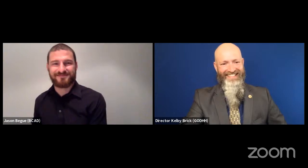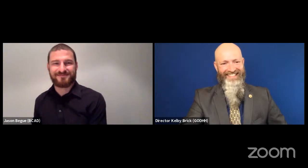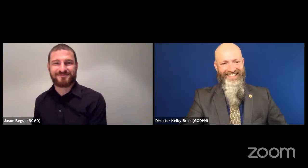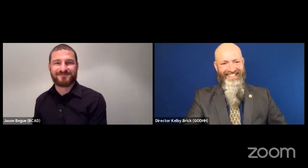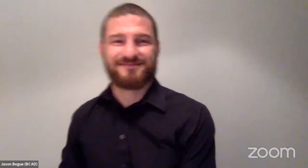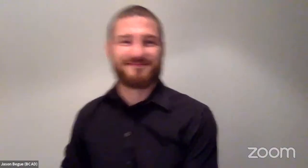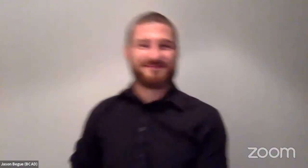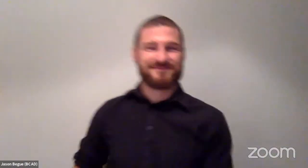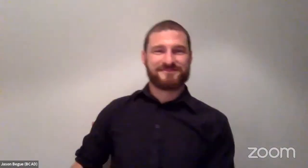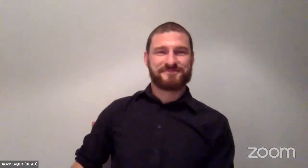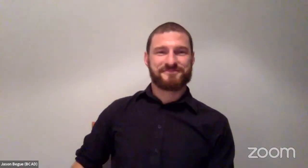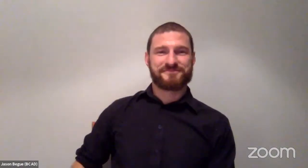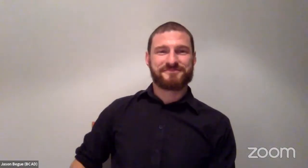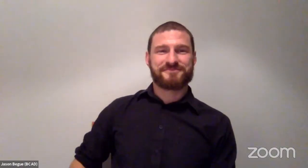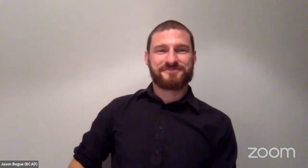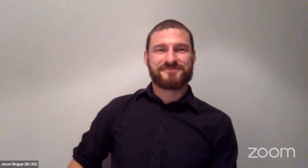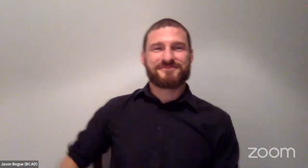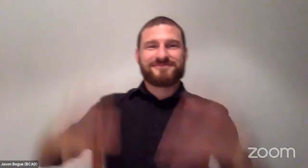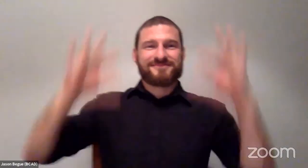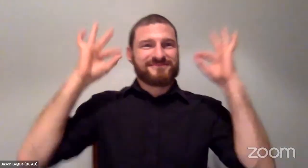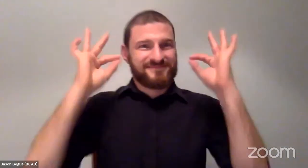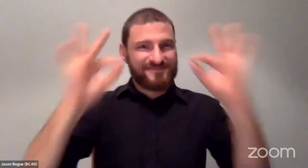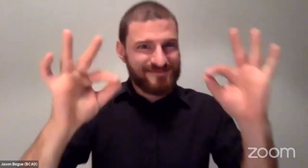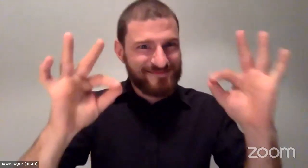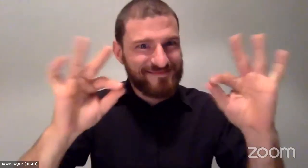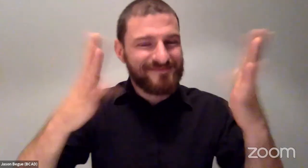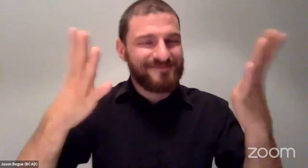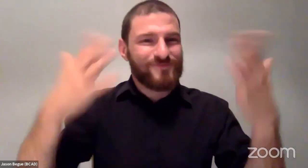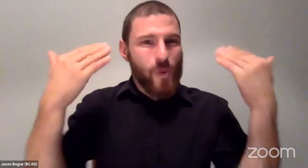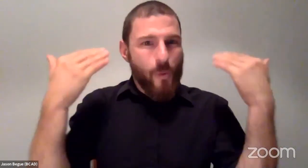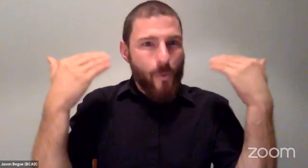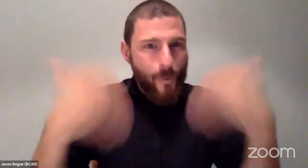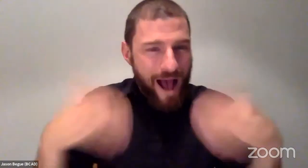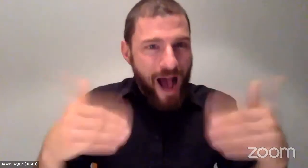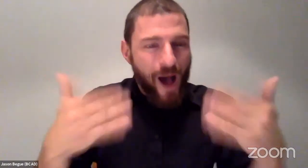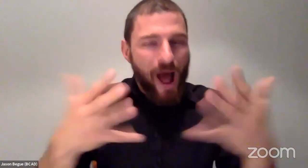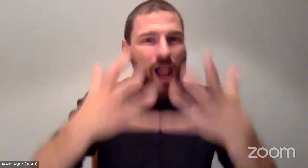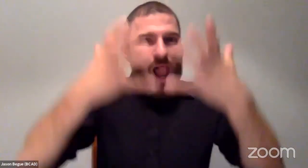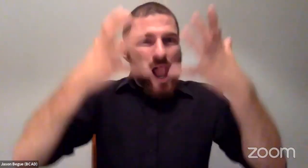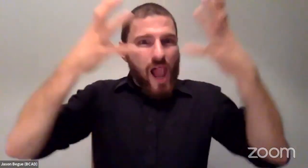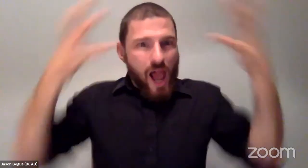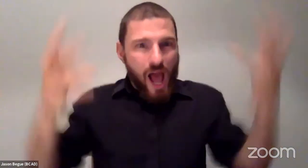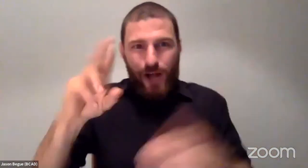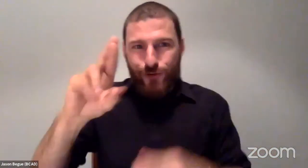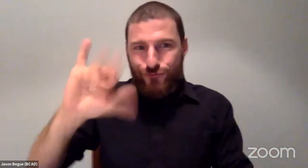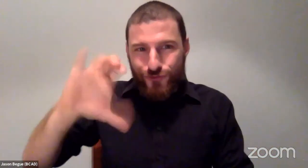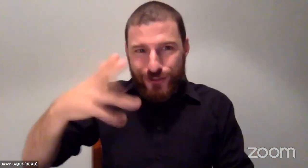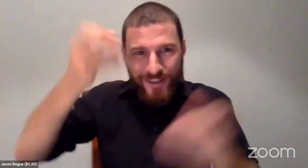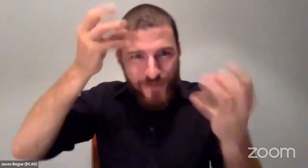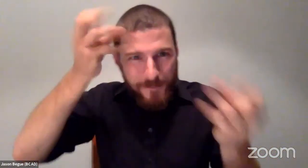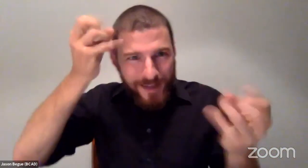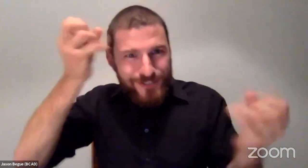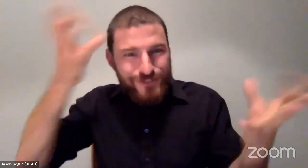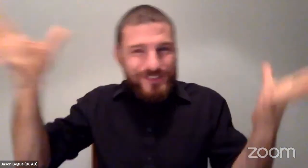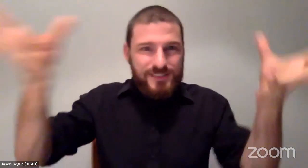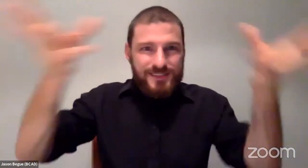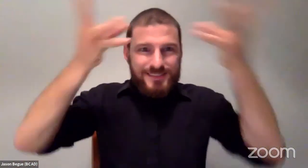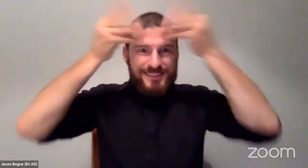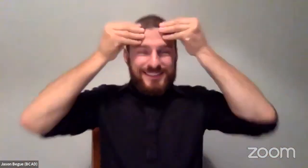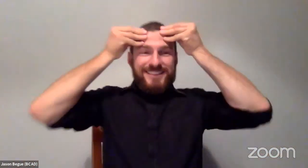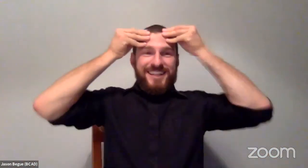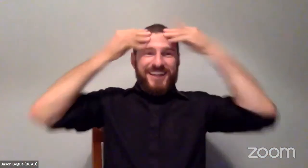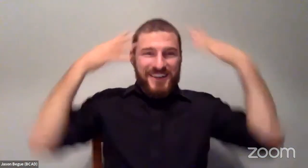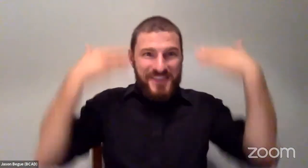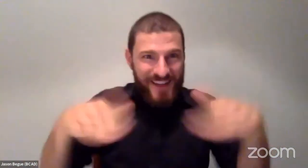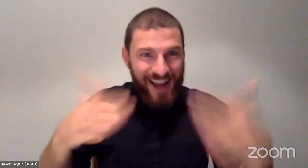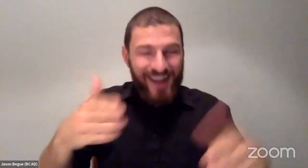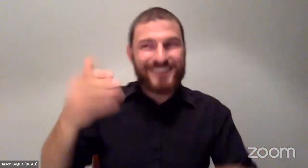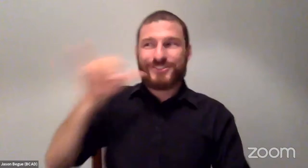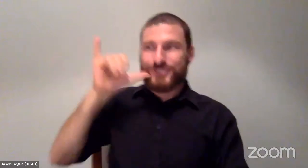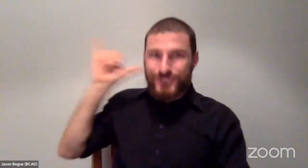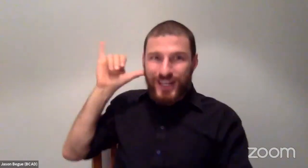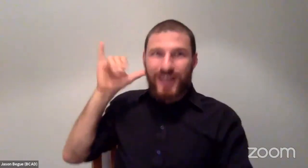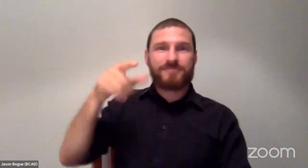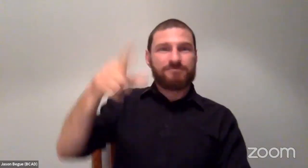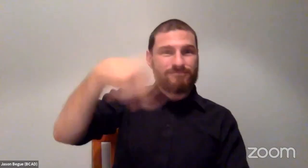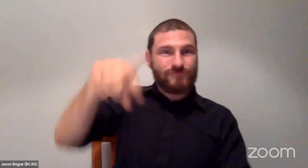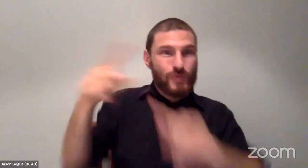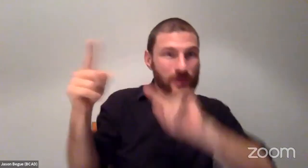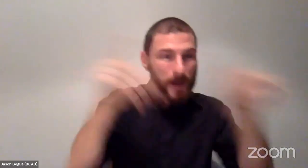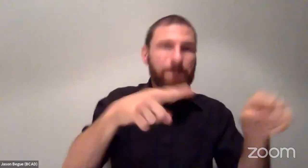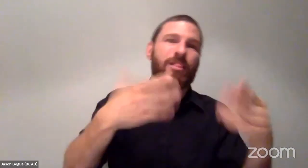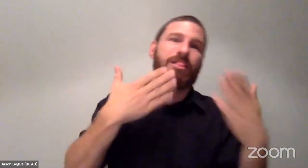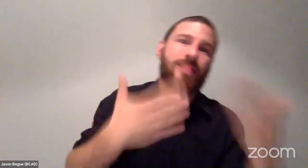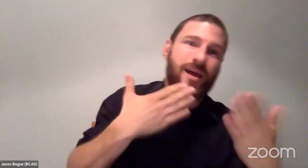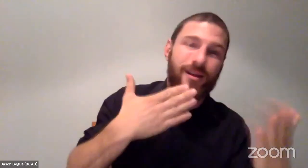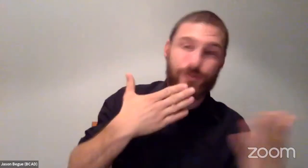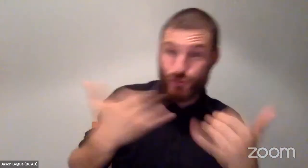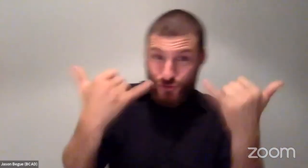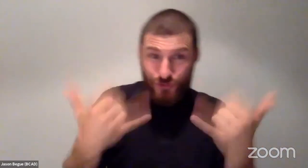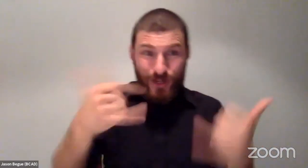Thank you. JASON BEGUE: A lot of rich information we